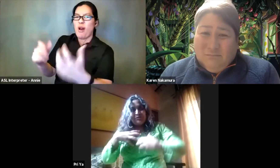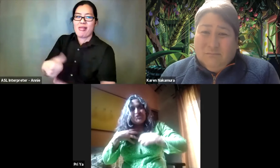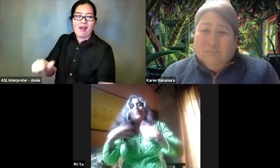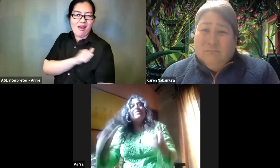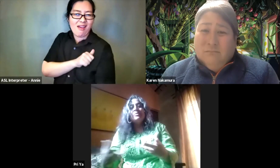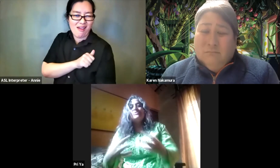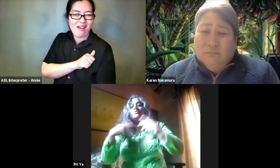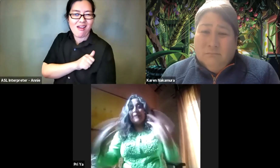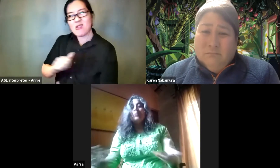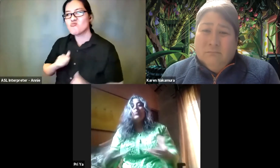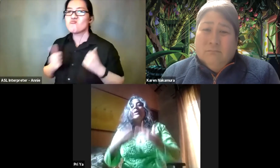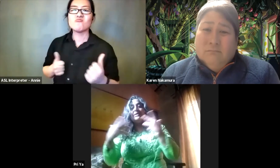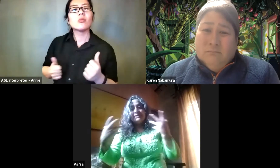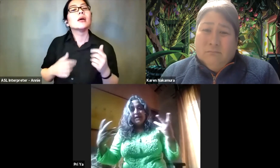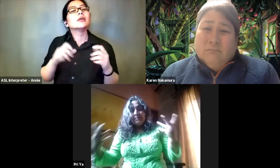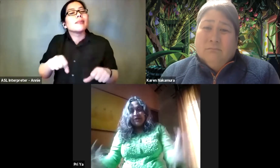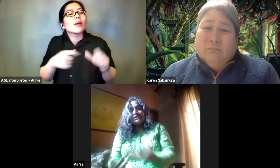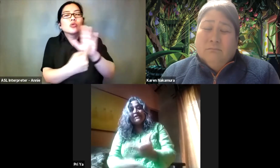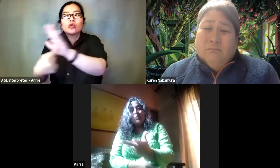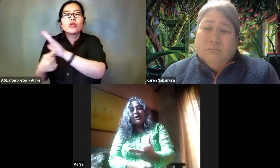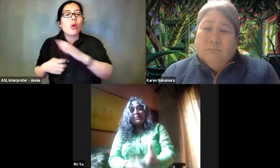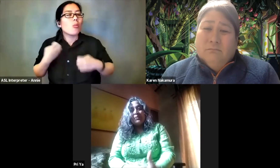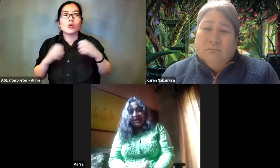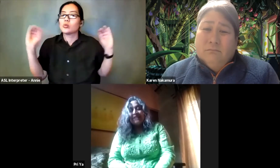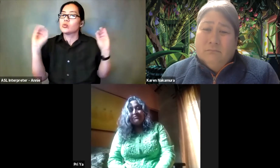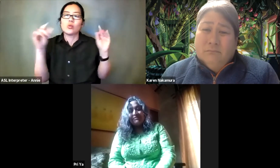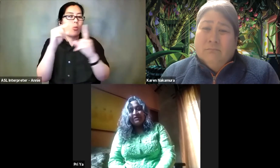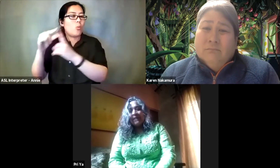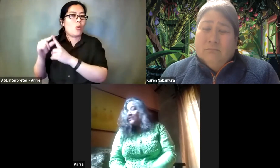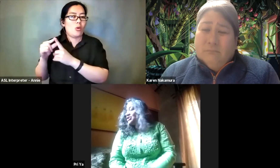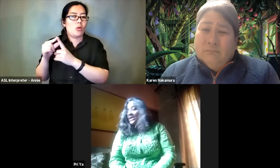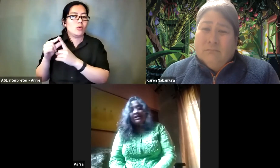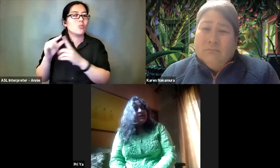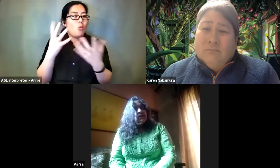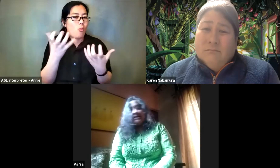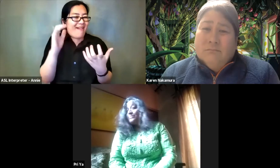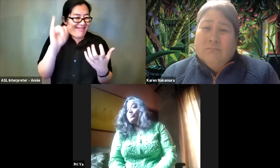her emotions without words because that's what we needed for the film and she is brilliant.